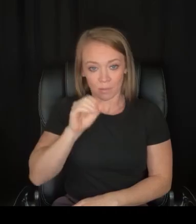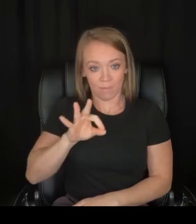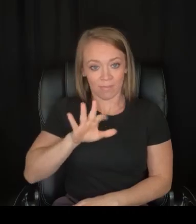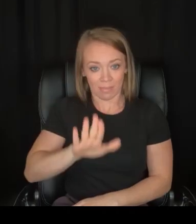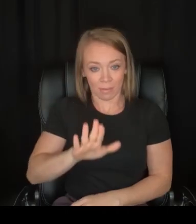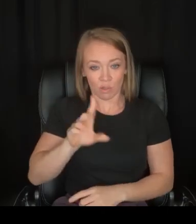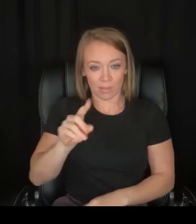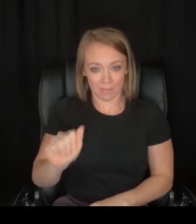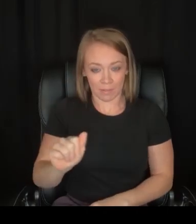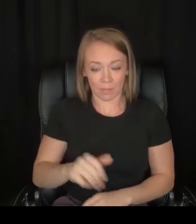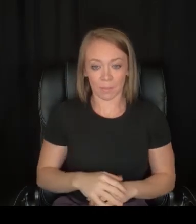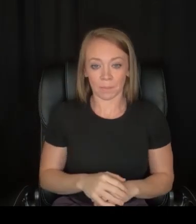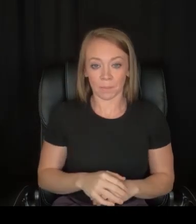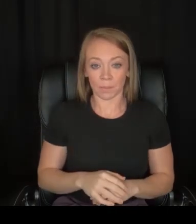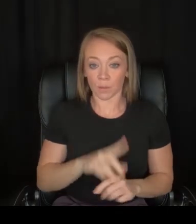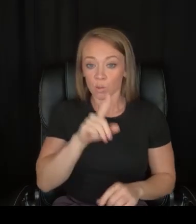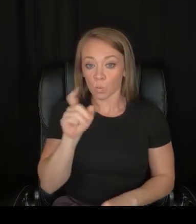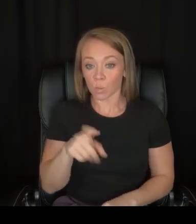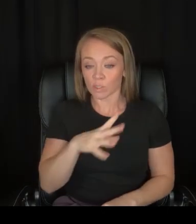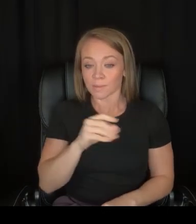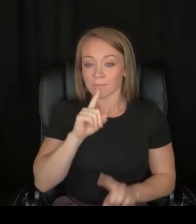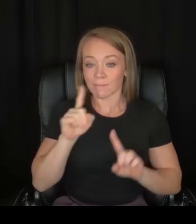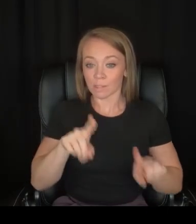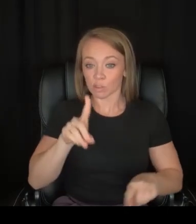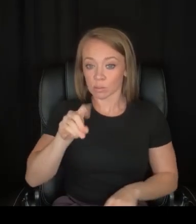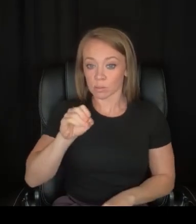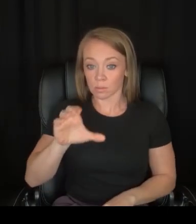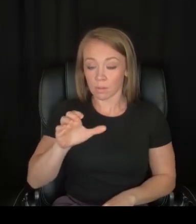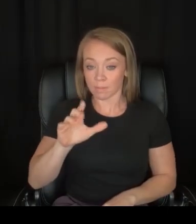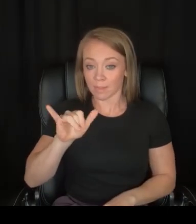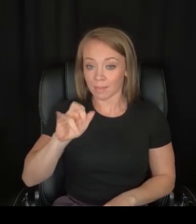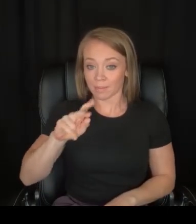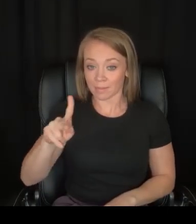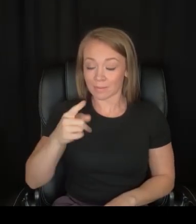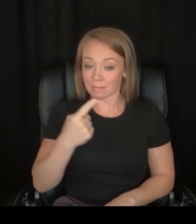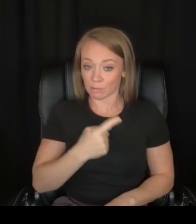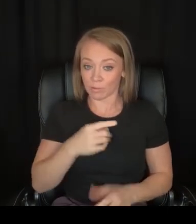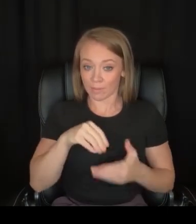The Questions and Answers document linked here includes frequently asked questions